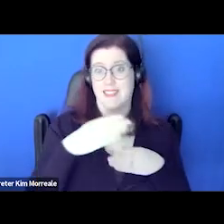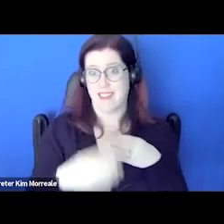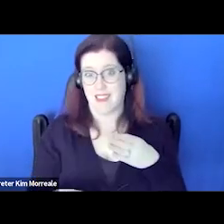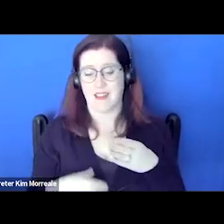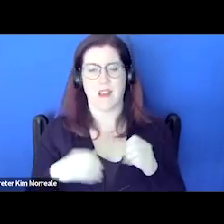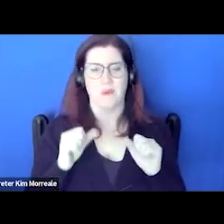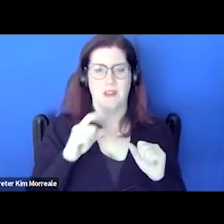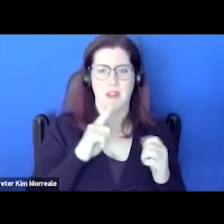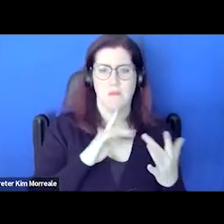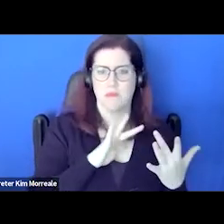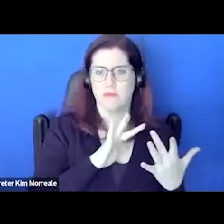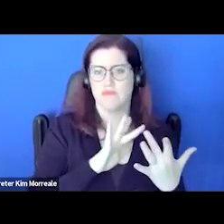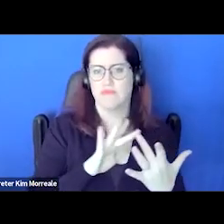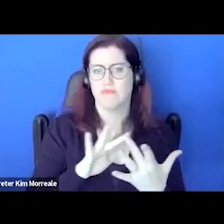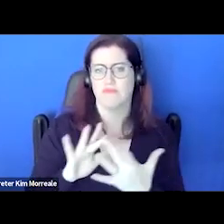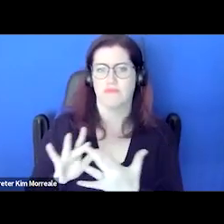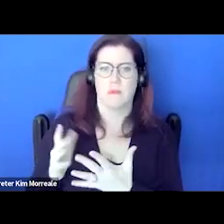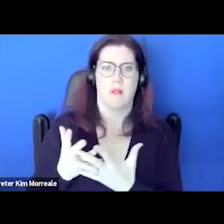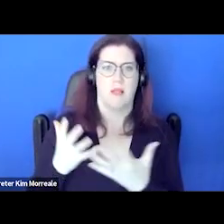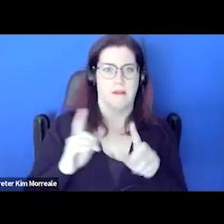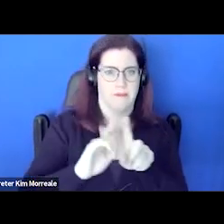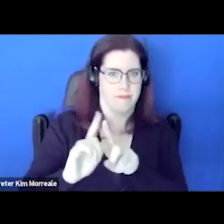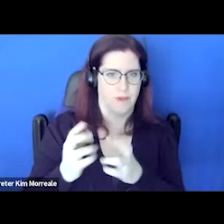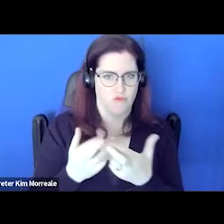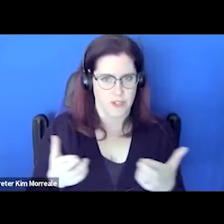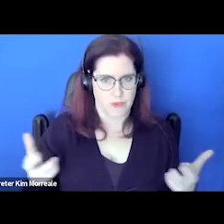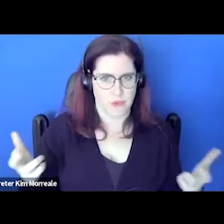into a lot of the resources because I knew